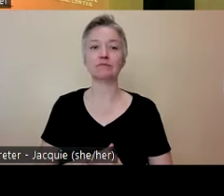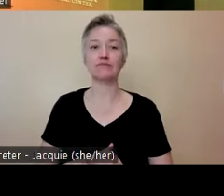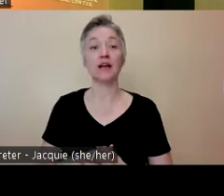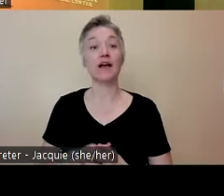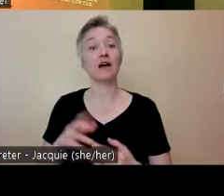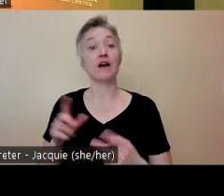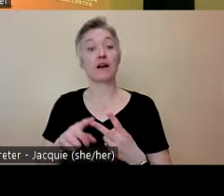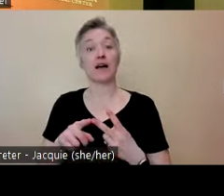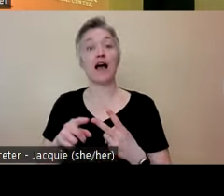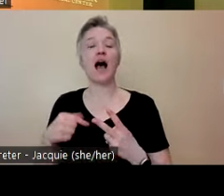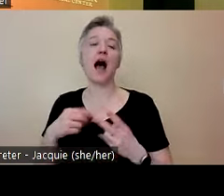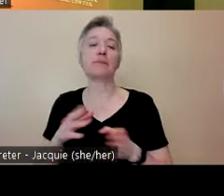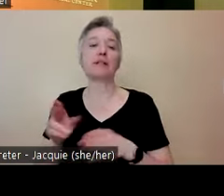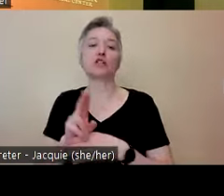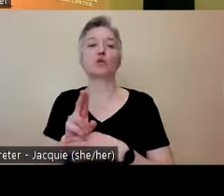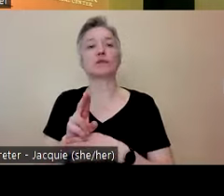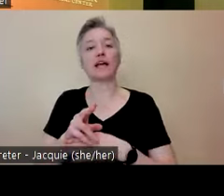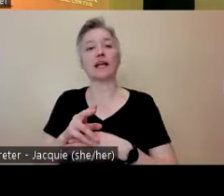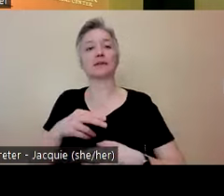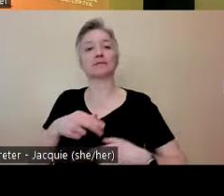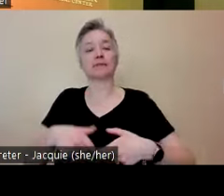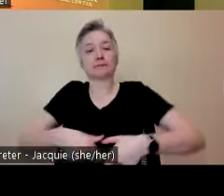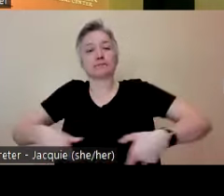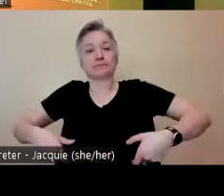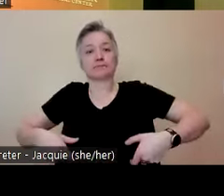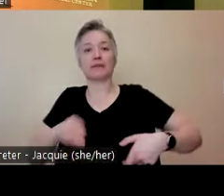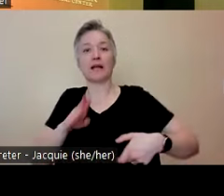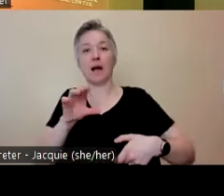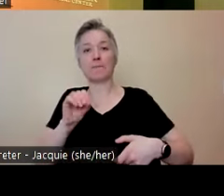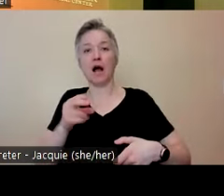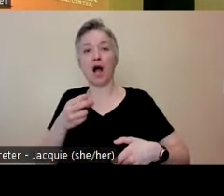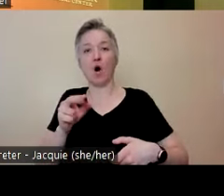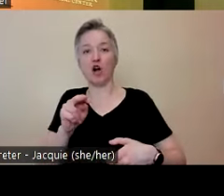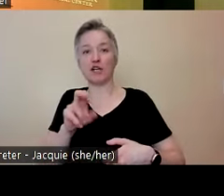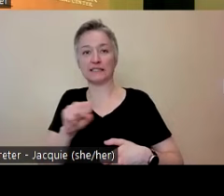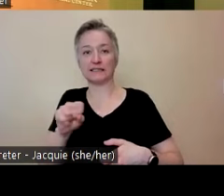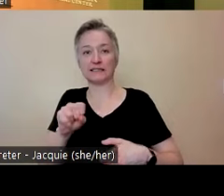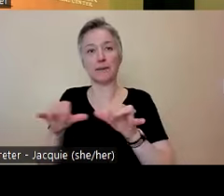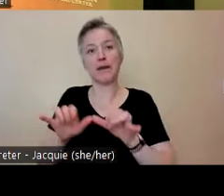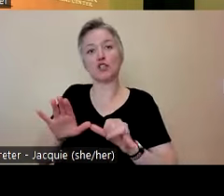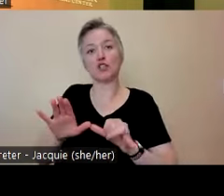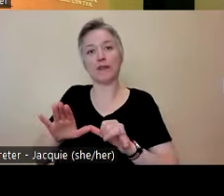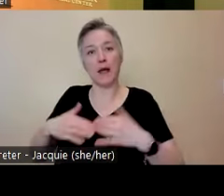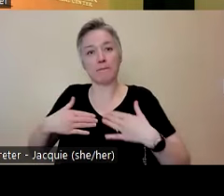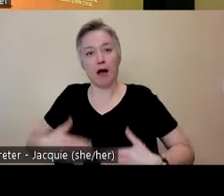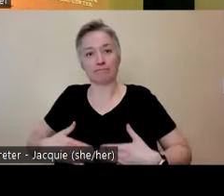wearable bioharness the one I discussed earlier to measure autonomic reactivity which is Con during